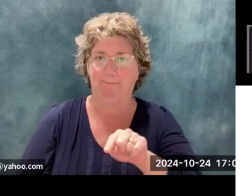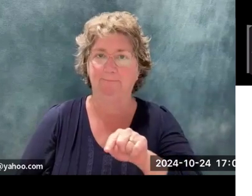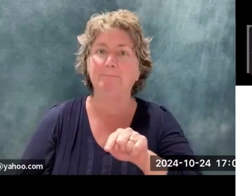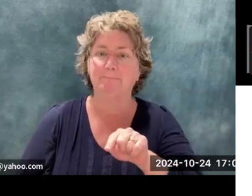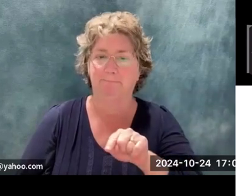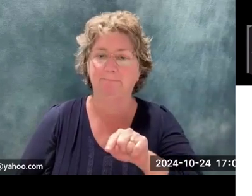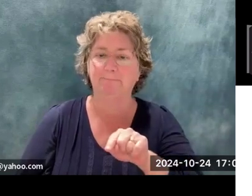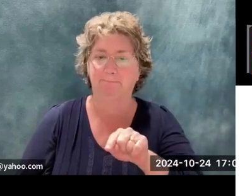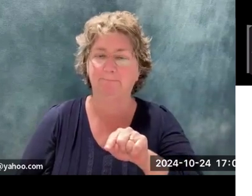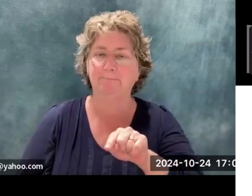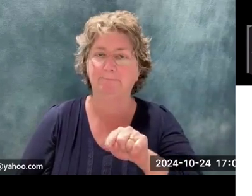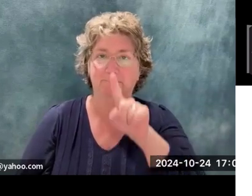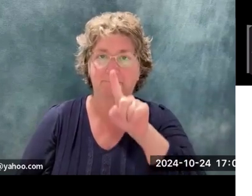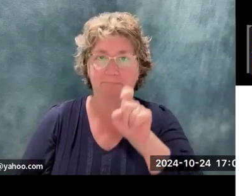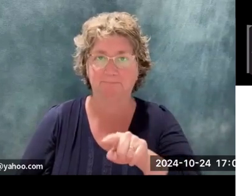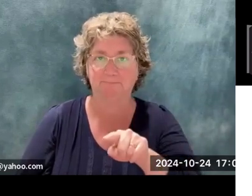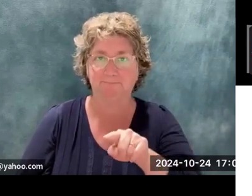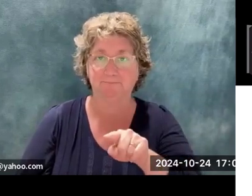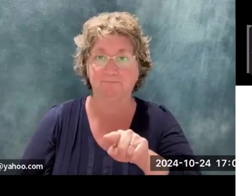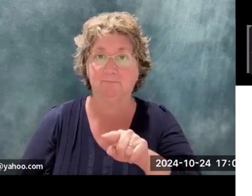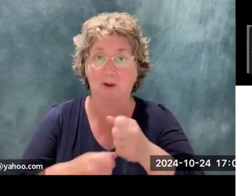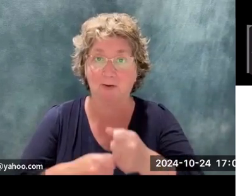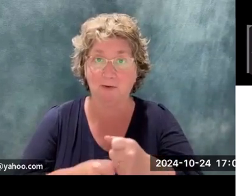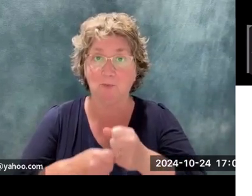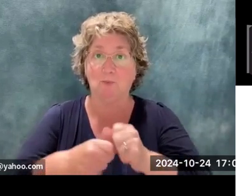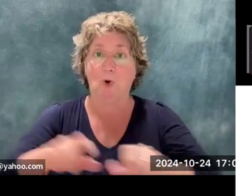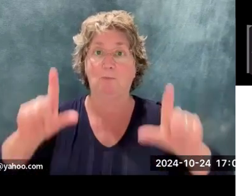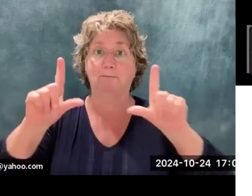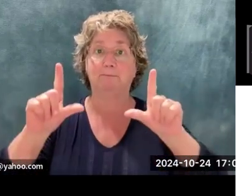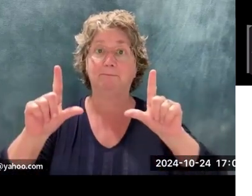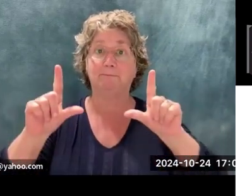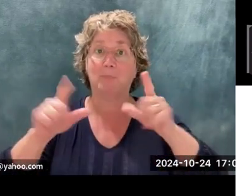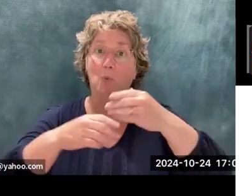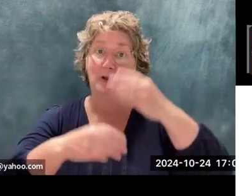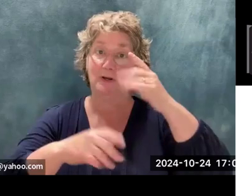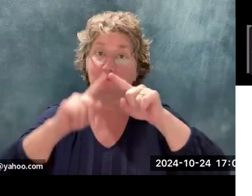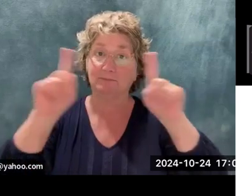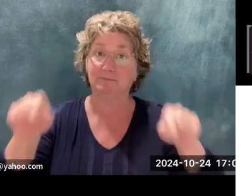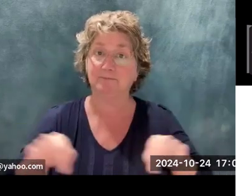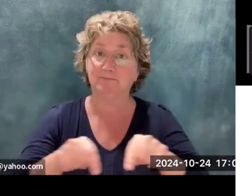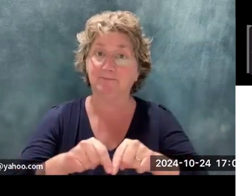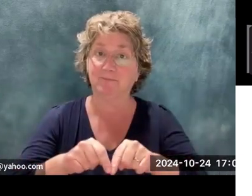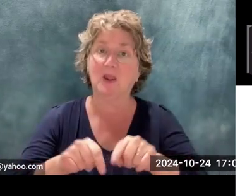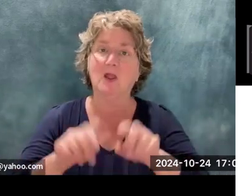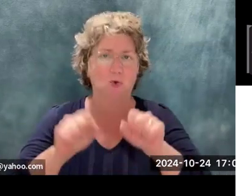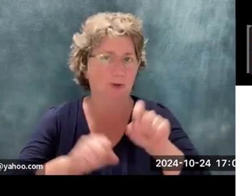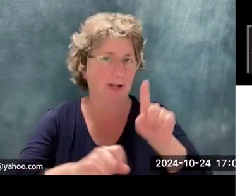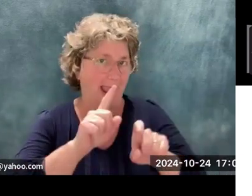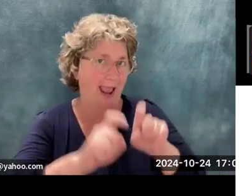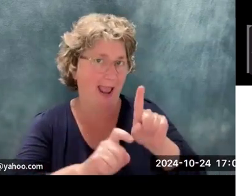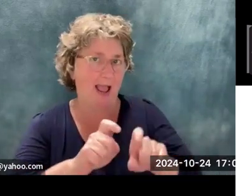When you select this button, a window will pop up and you can use it to ask our presenter specific content-related questions.